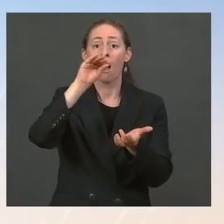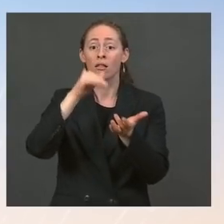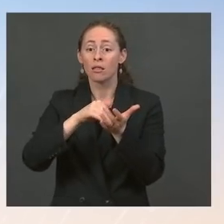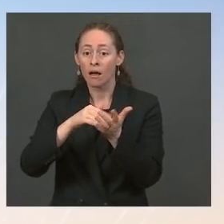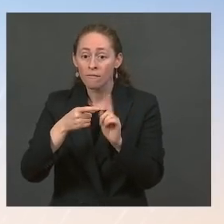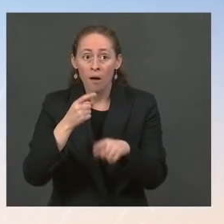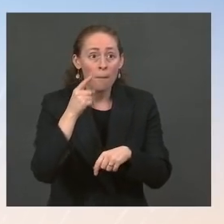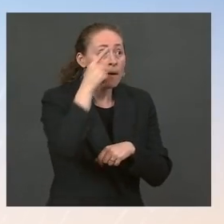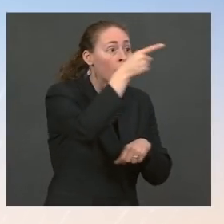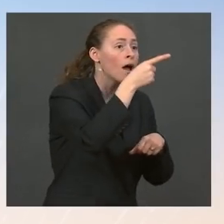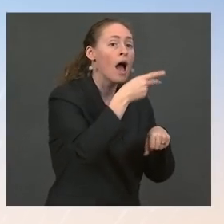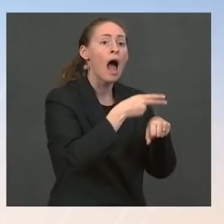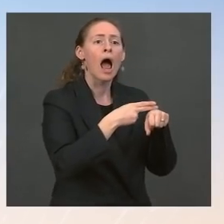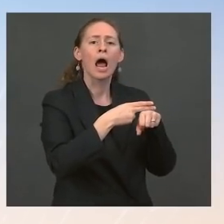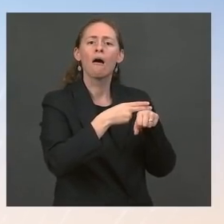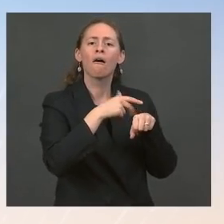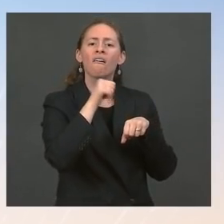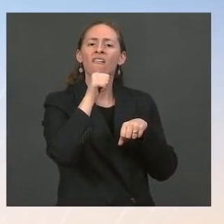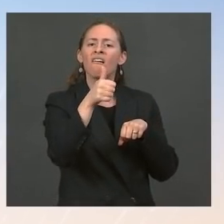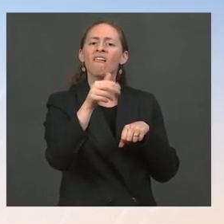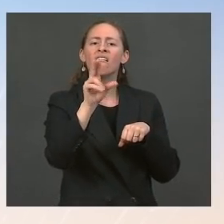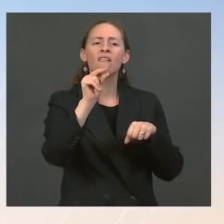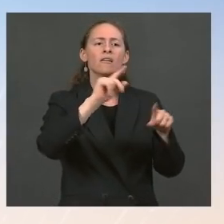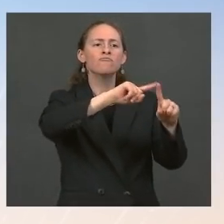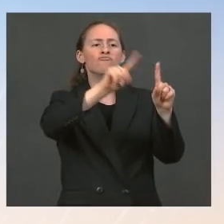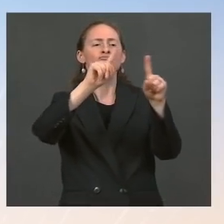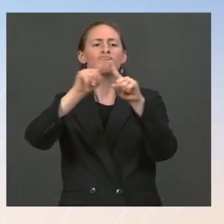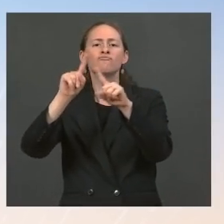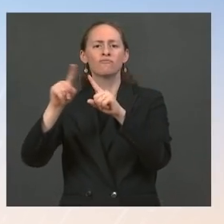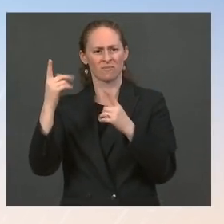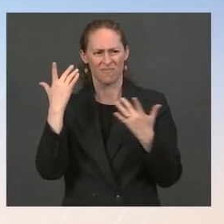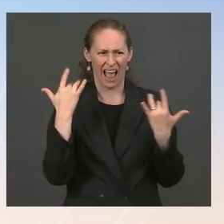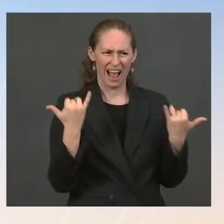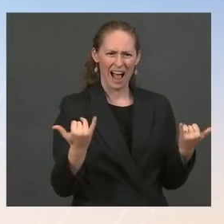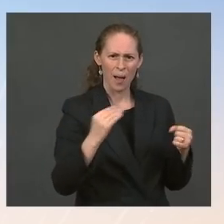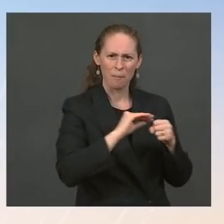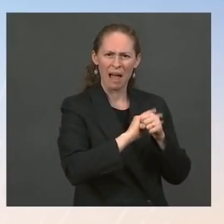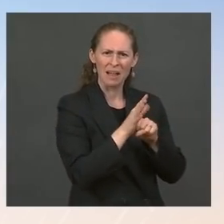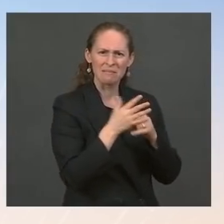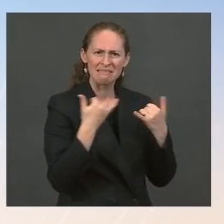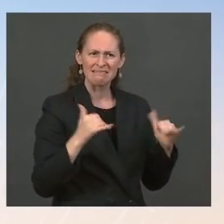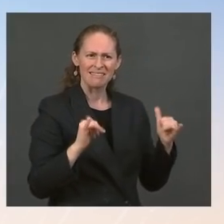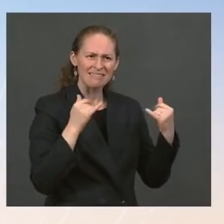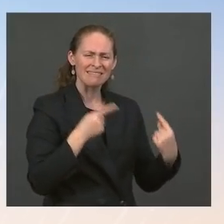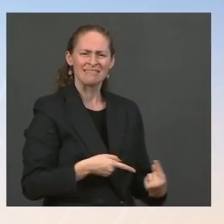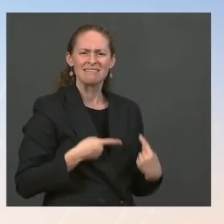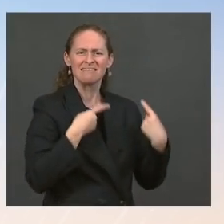because we're in the middle of a global pandemic, across the board. I would say that, in this case, one thing to note